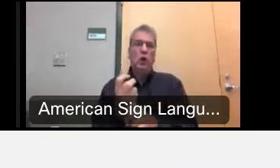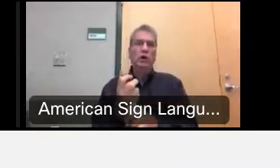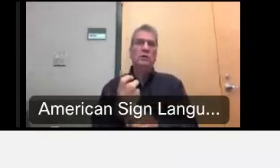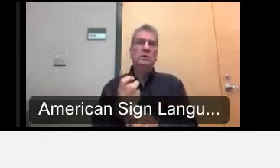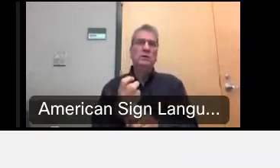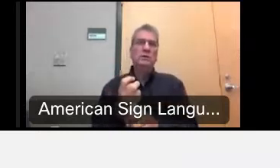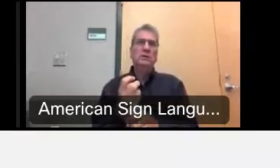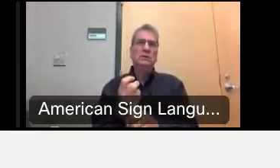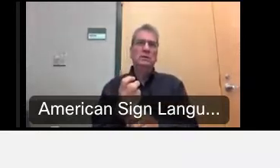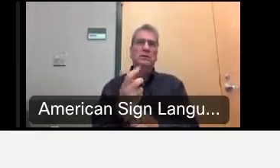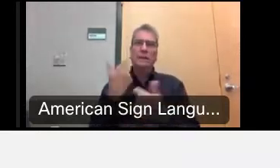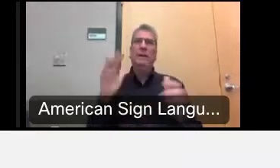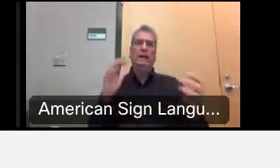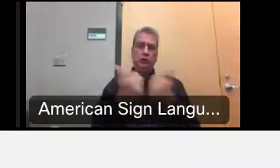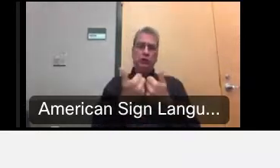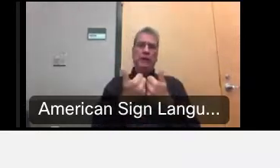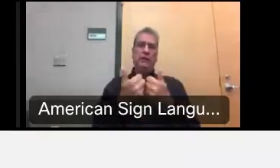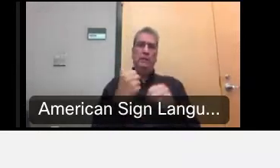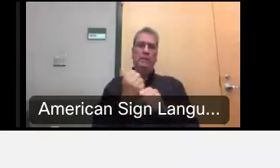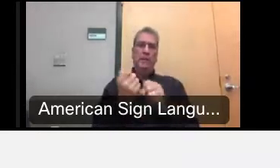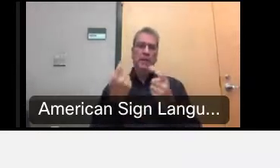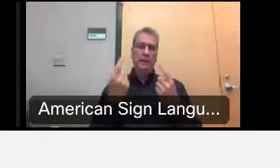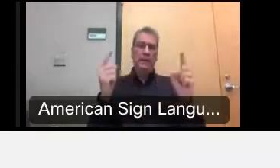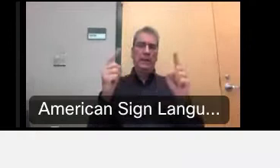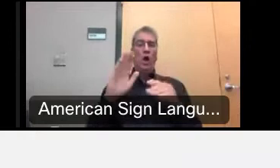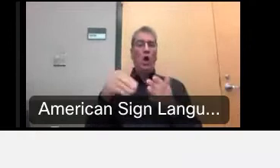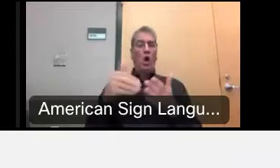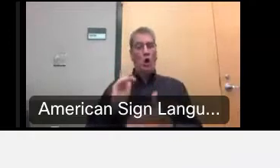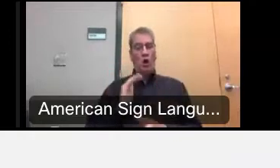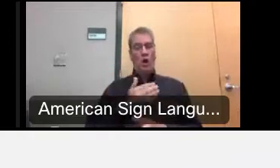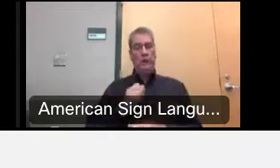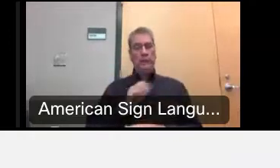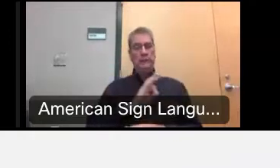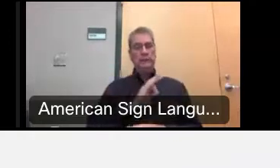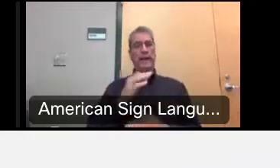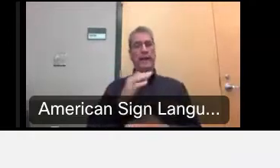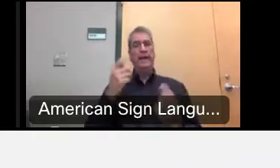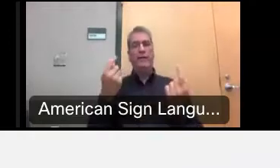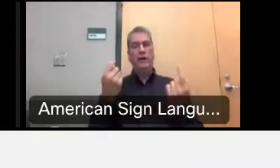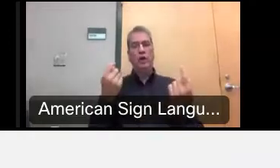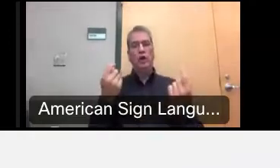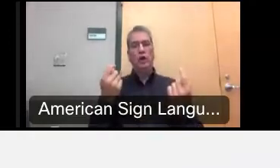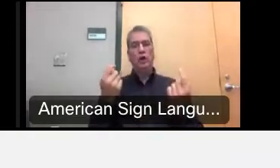It was quite a challenge to do that. All of our staff got to have that take their